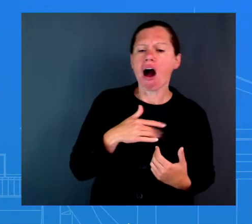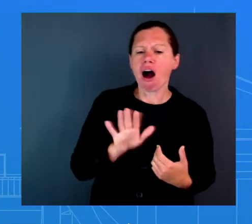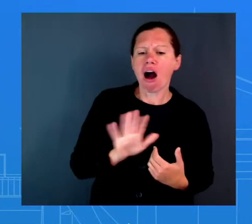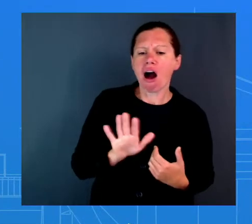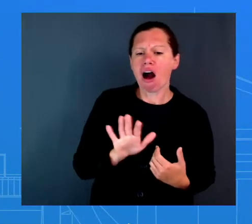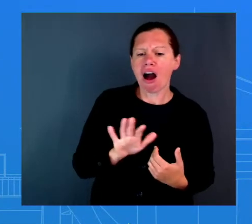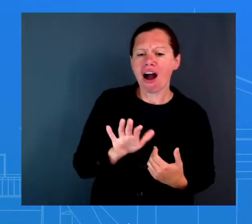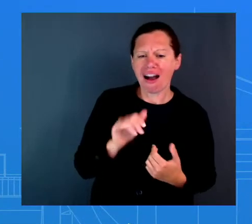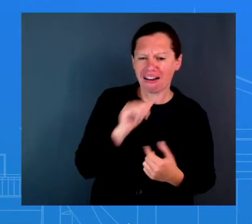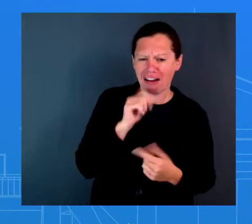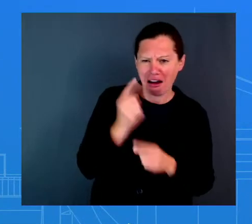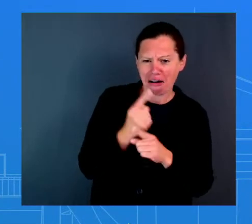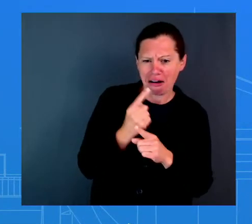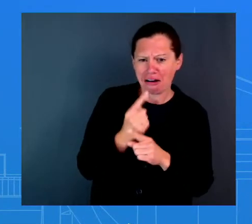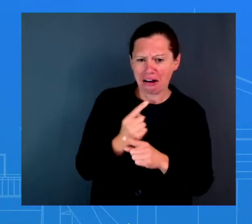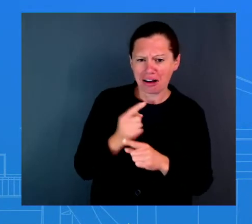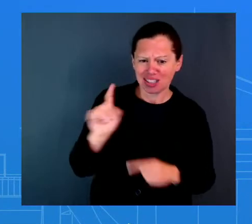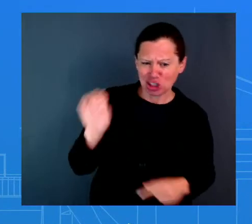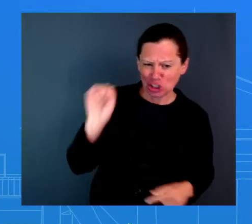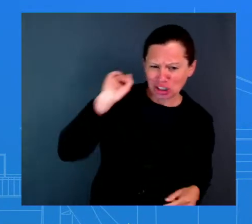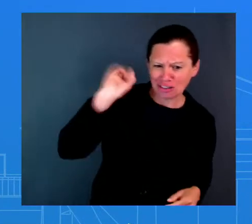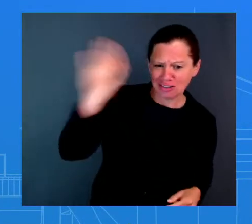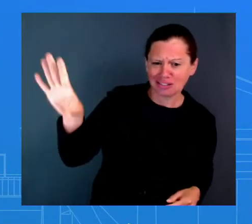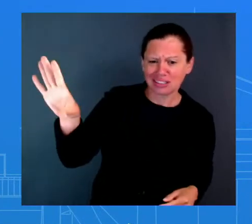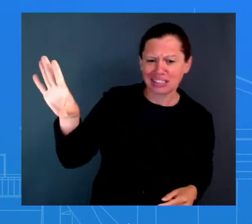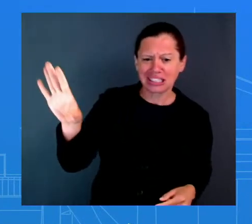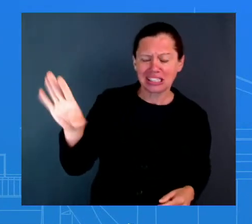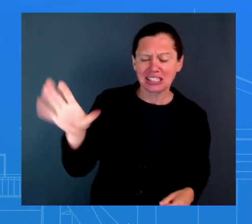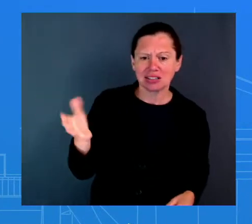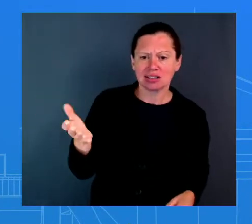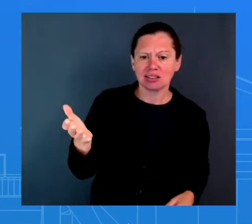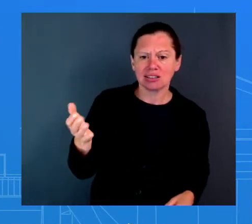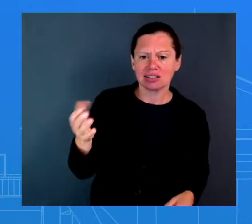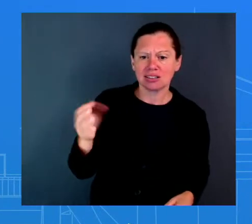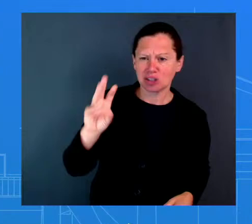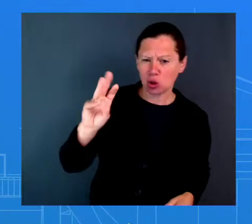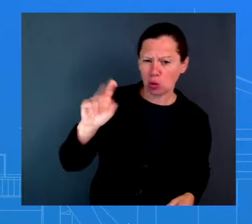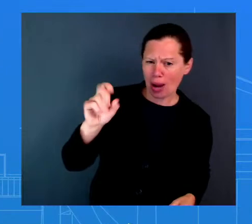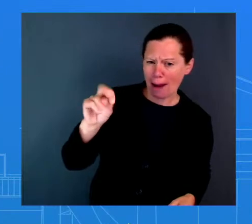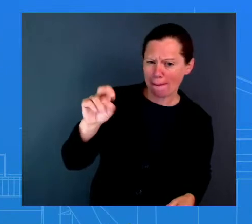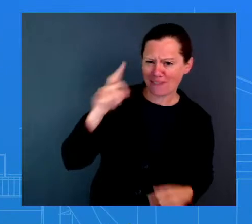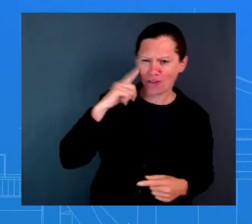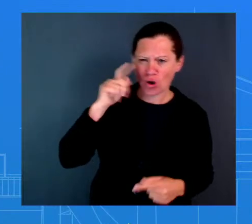for instance, or weapons to Ukraine because you should preserve them to send them to Taiwan.